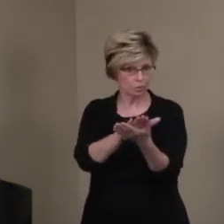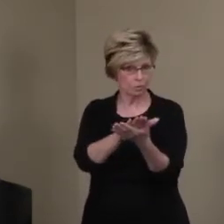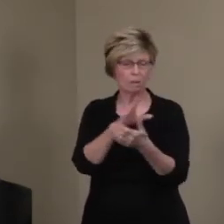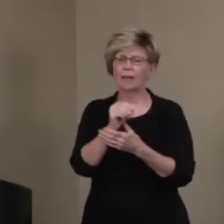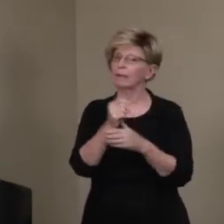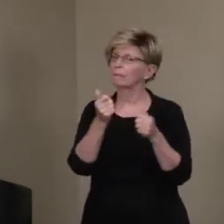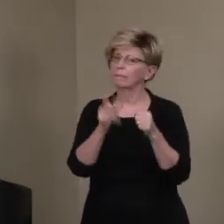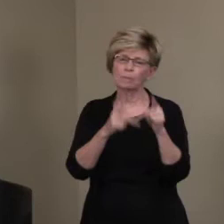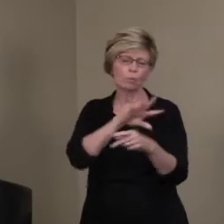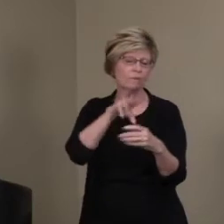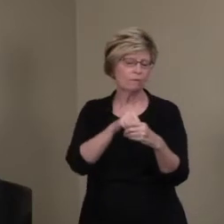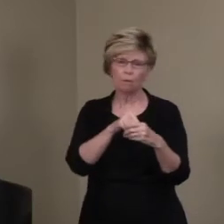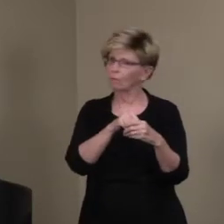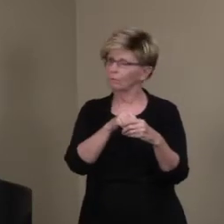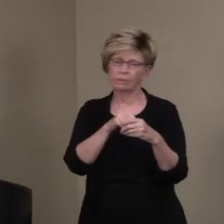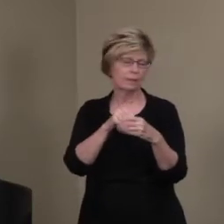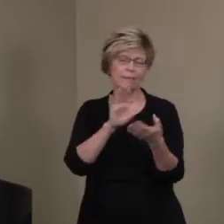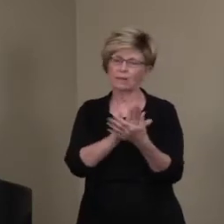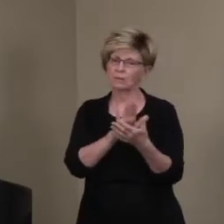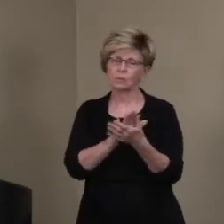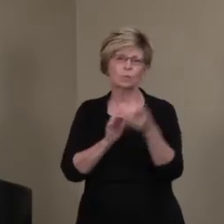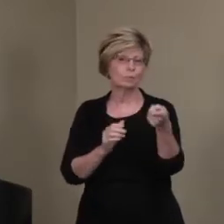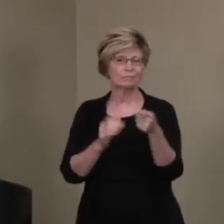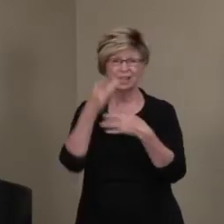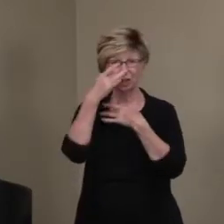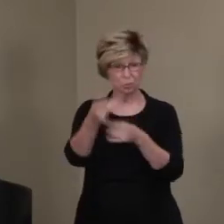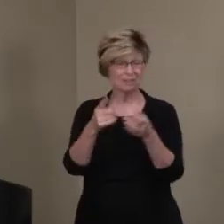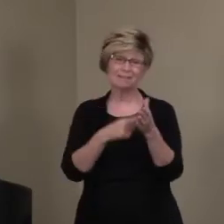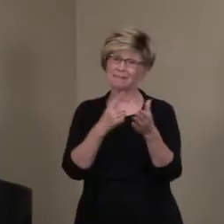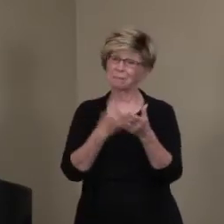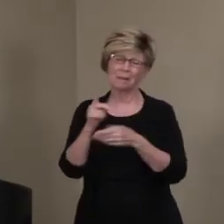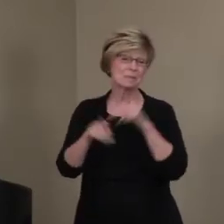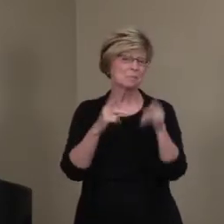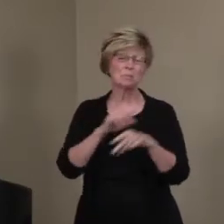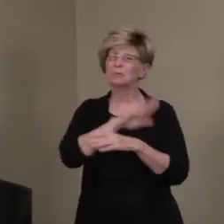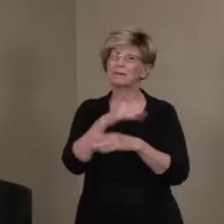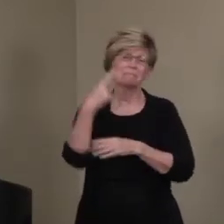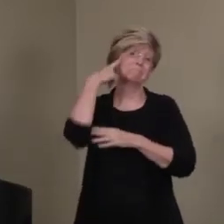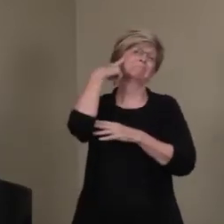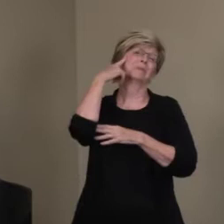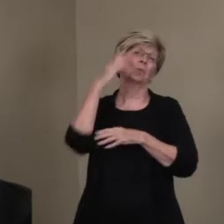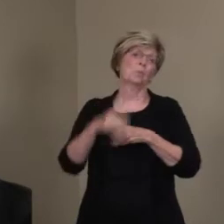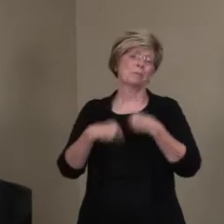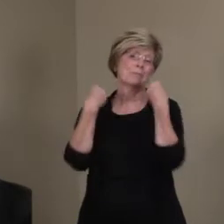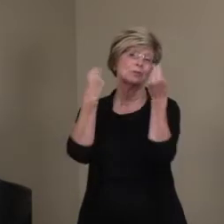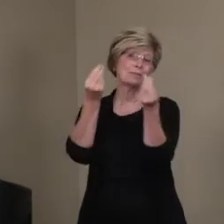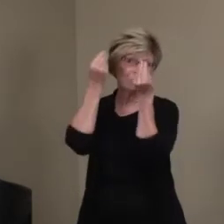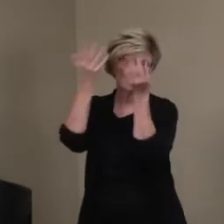the school and it's interesting that some people never even think of